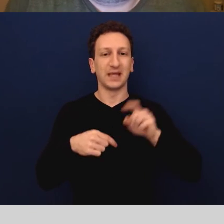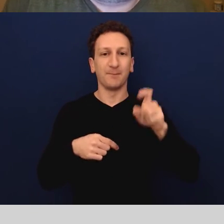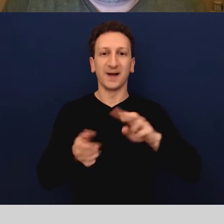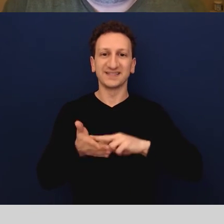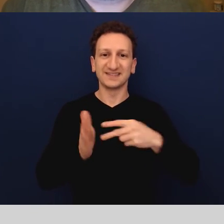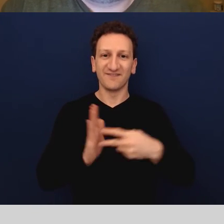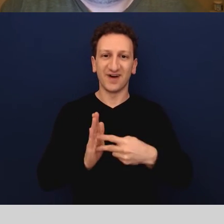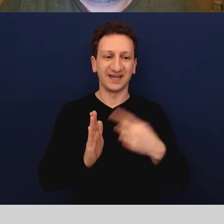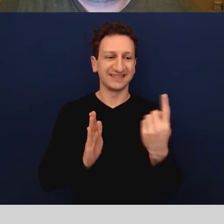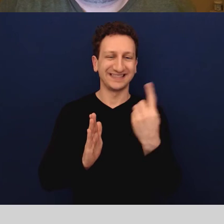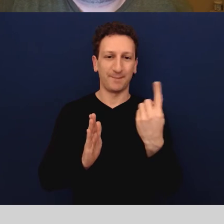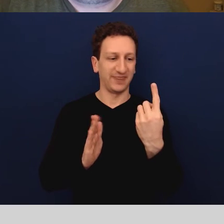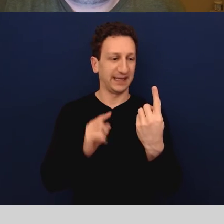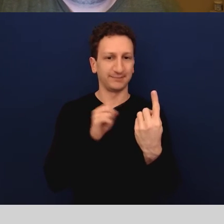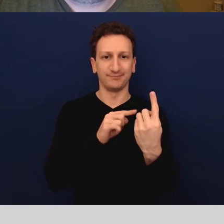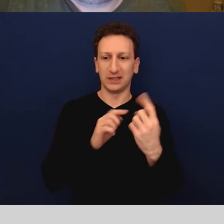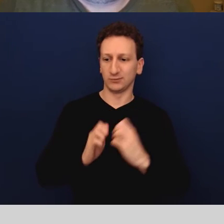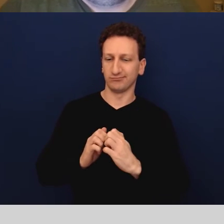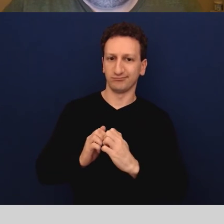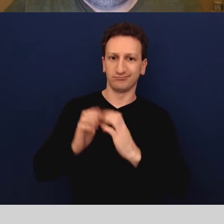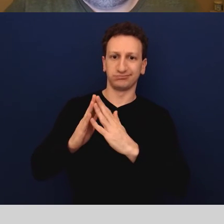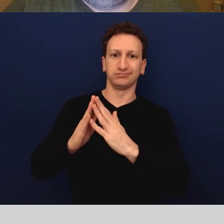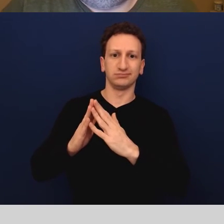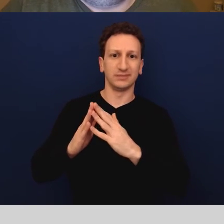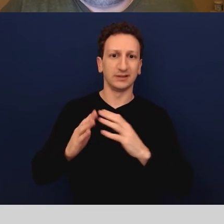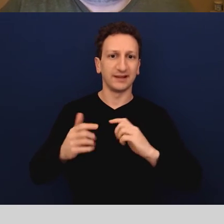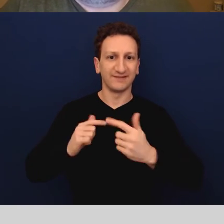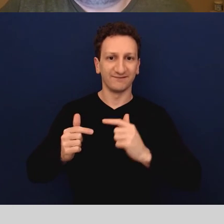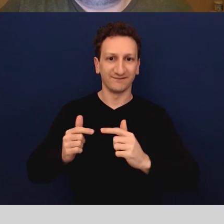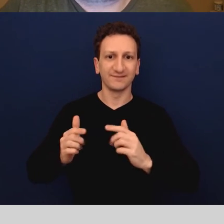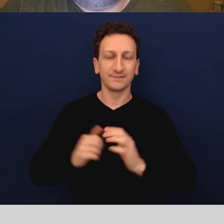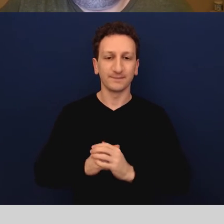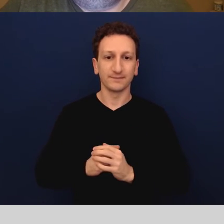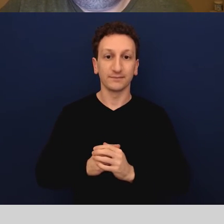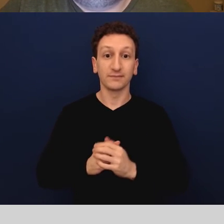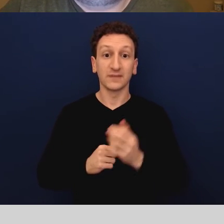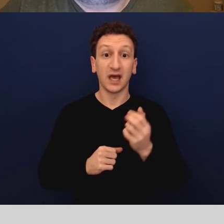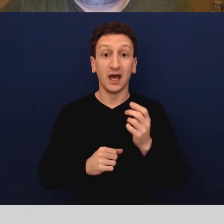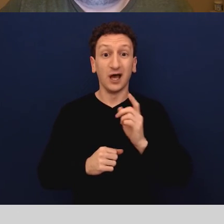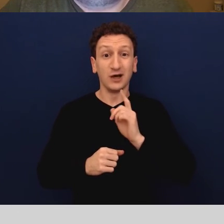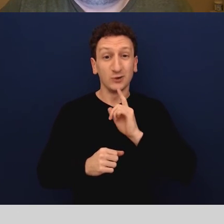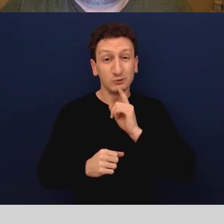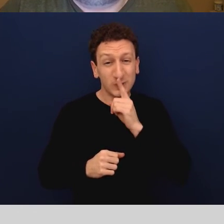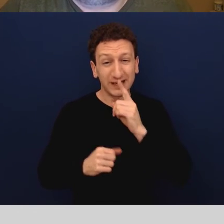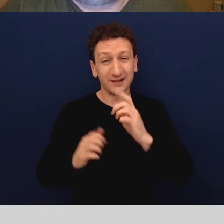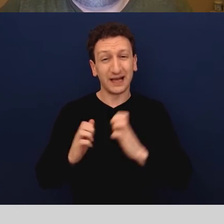that actually implements the interface. A real implementation for something like that would probably be more interesting.